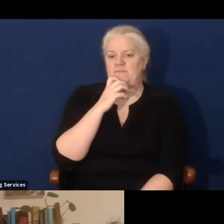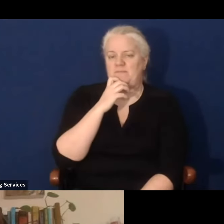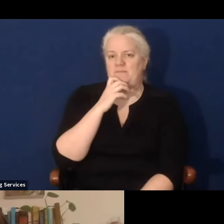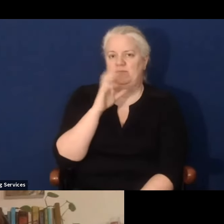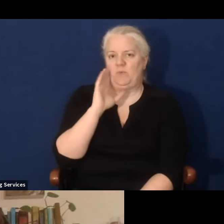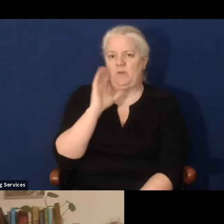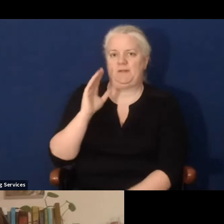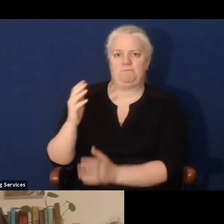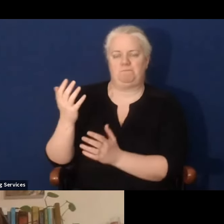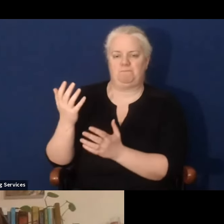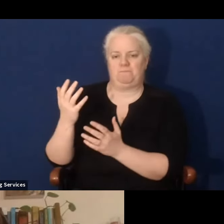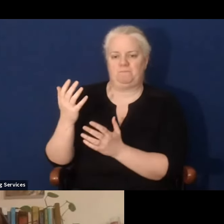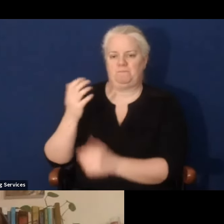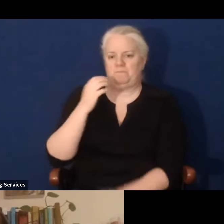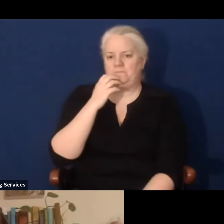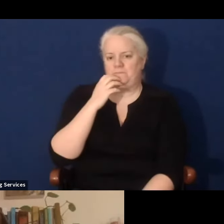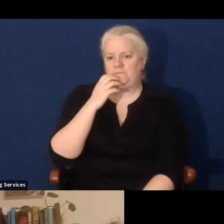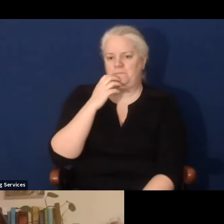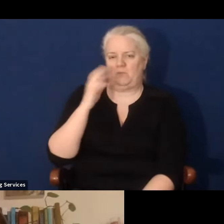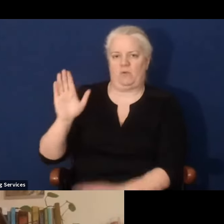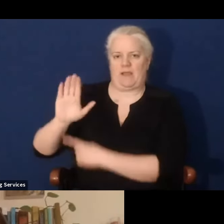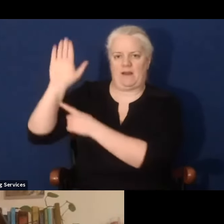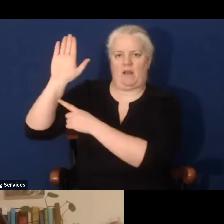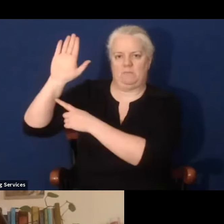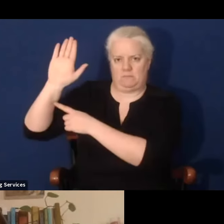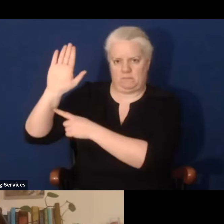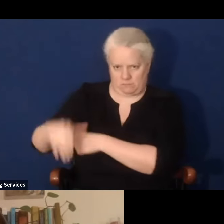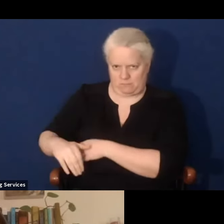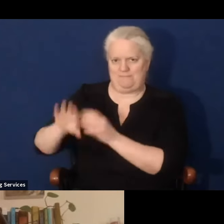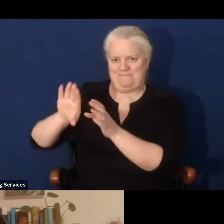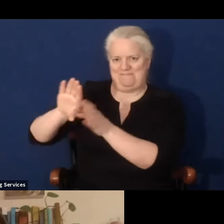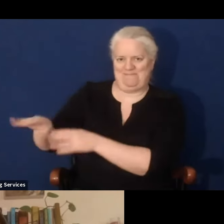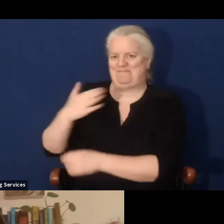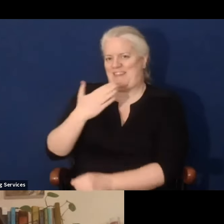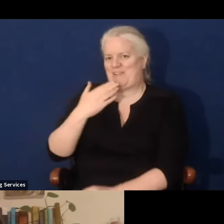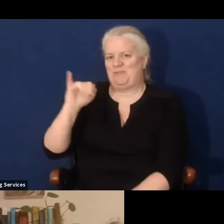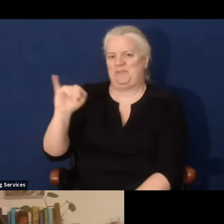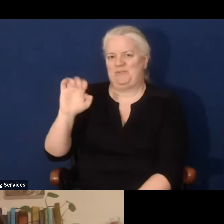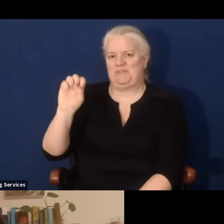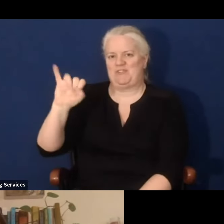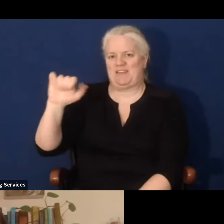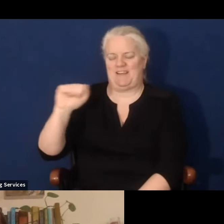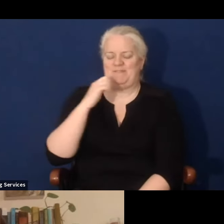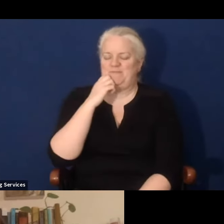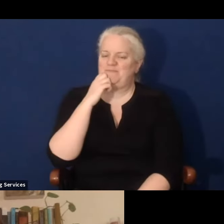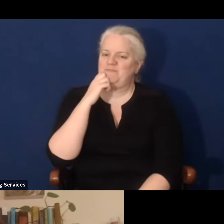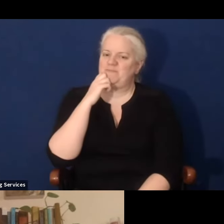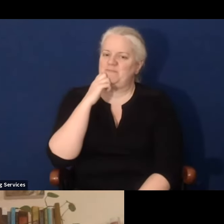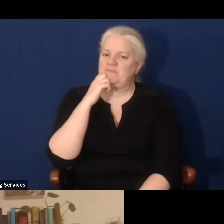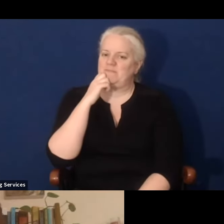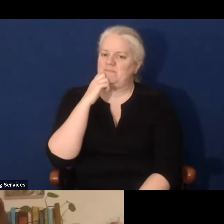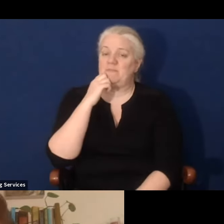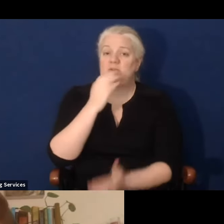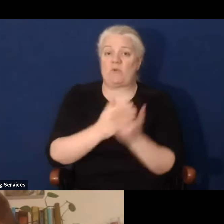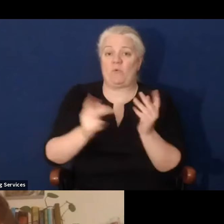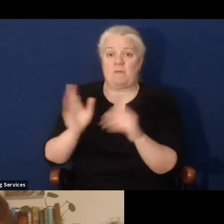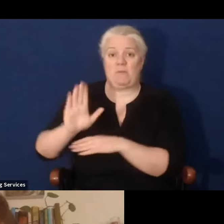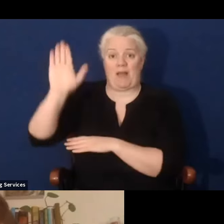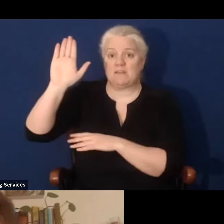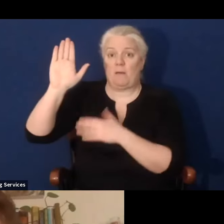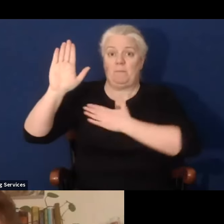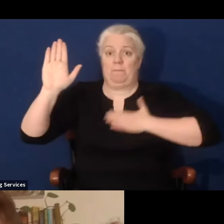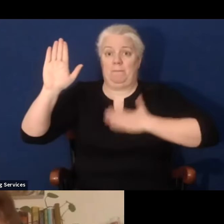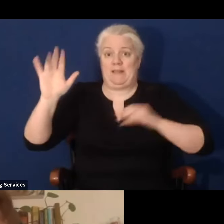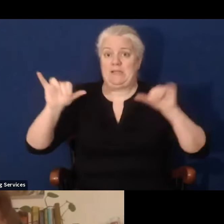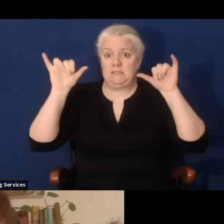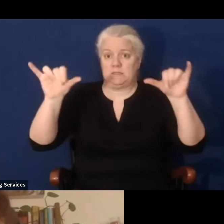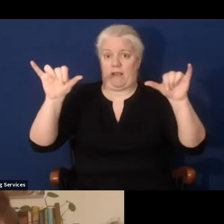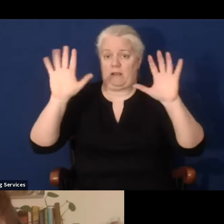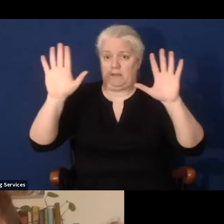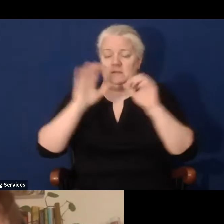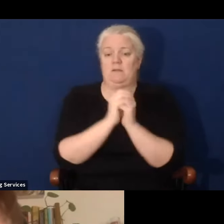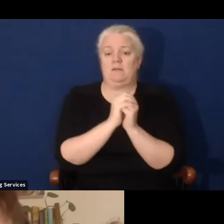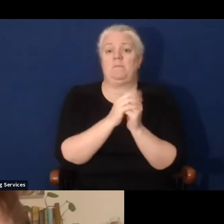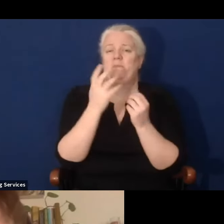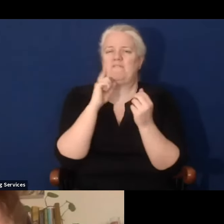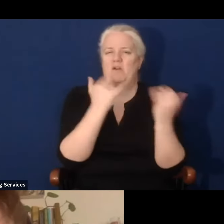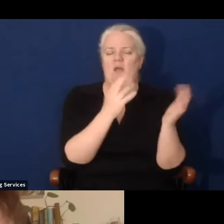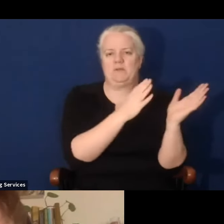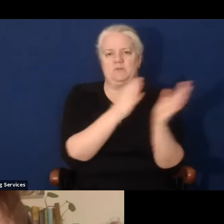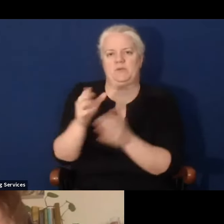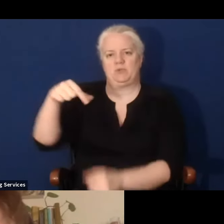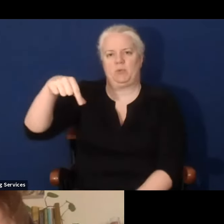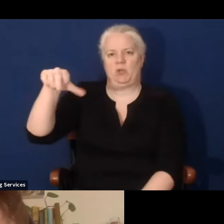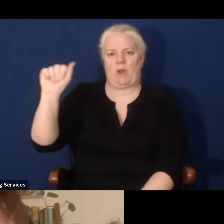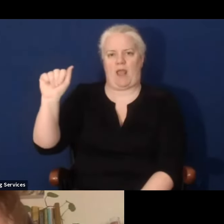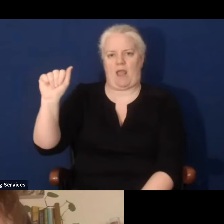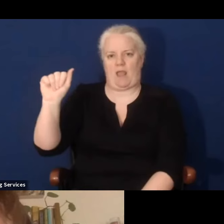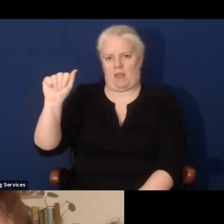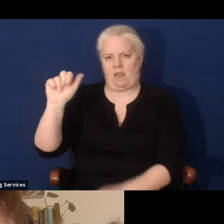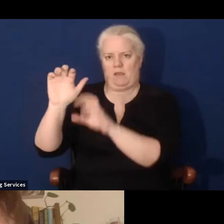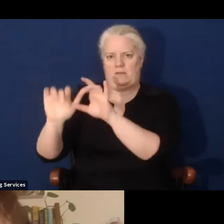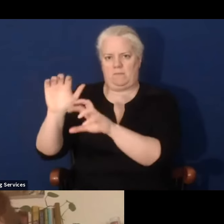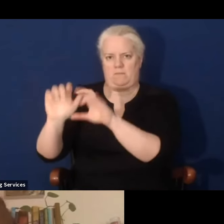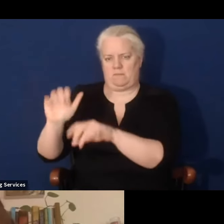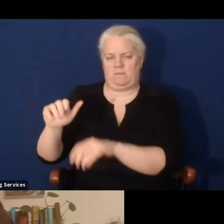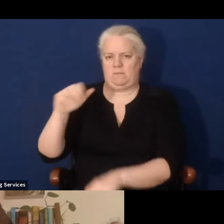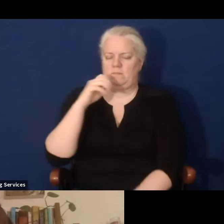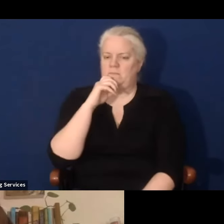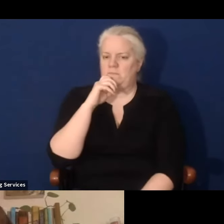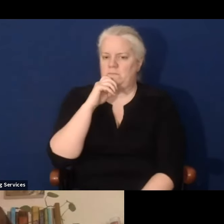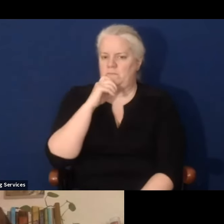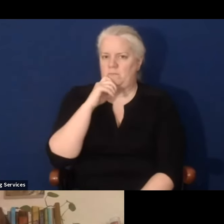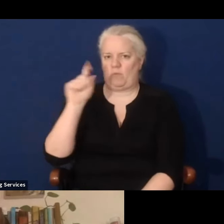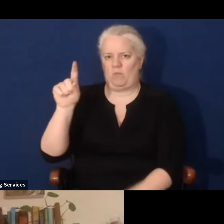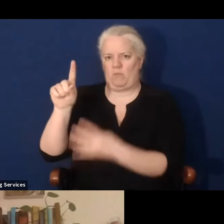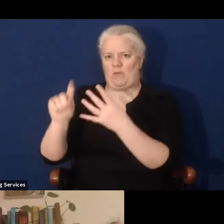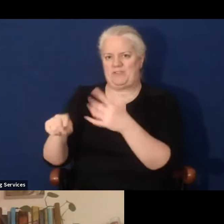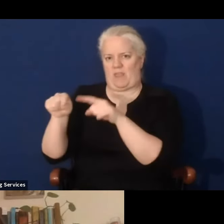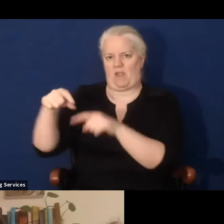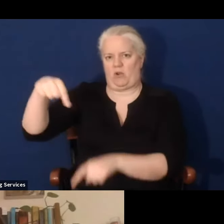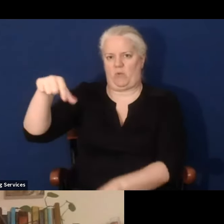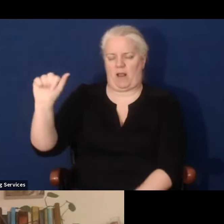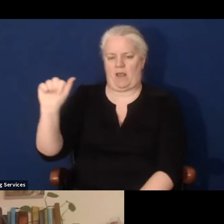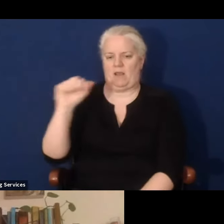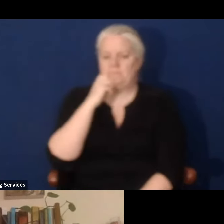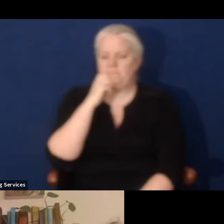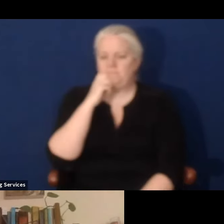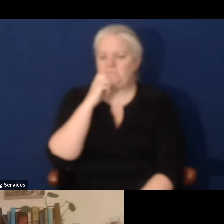Jessica thank you for that question. I'm going to lower your hand and put you back as an attendee. So for those of you who still have your hands up, please keep them up but I'm going to move over to the written questions for a little bit now.